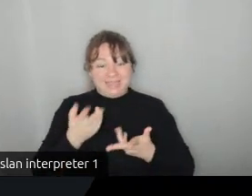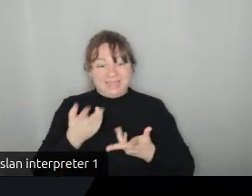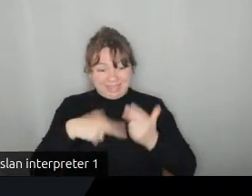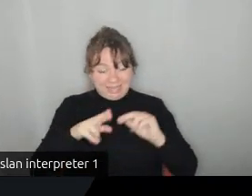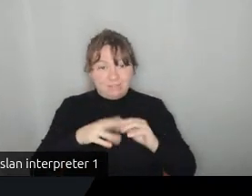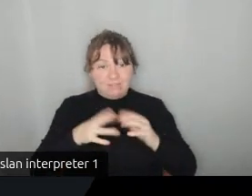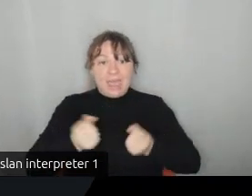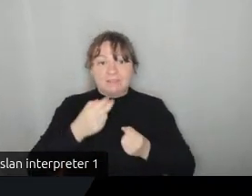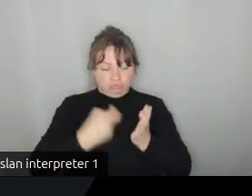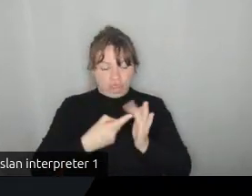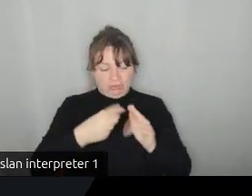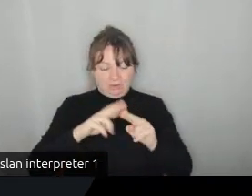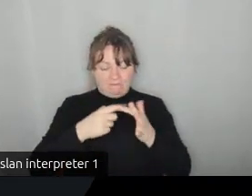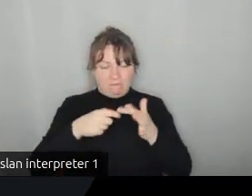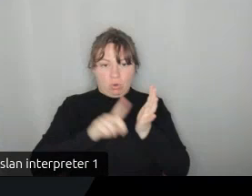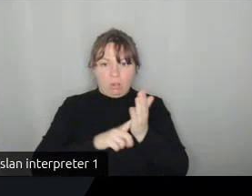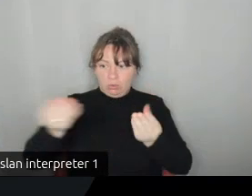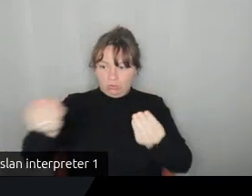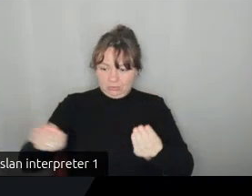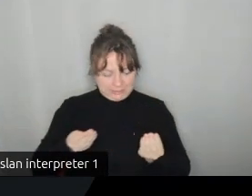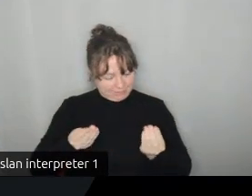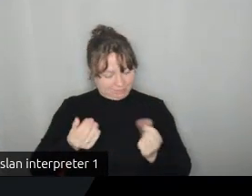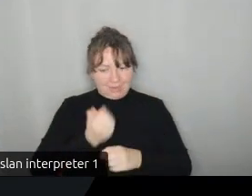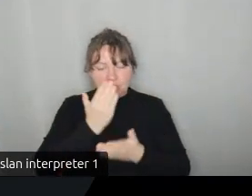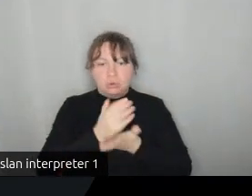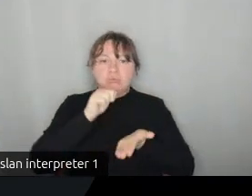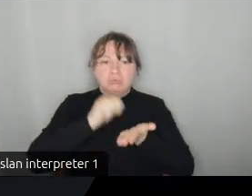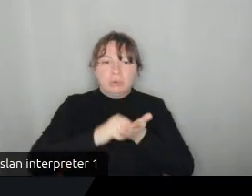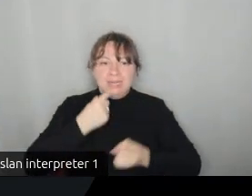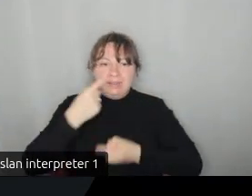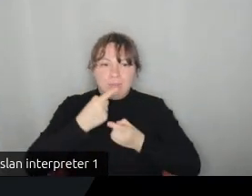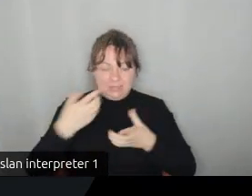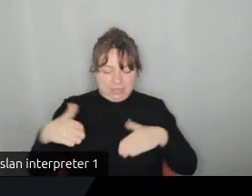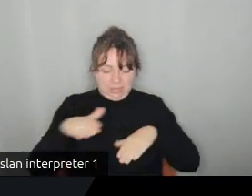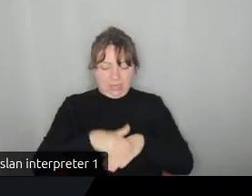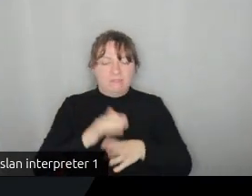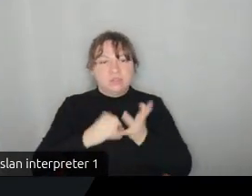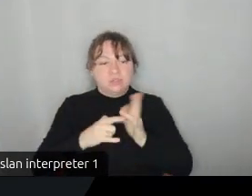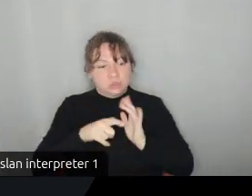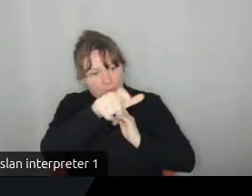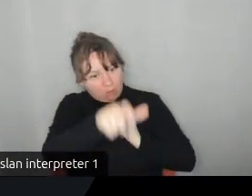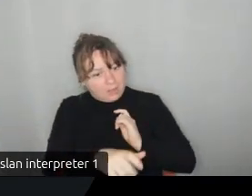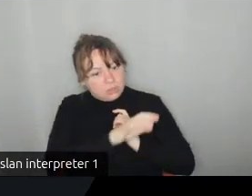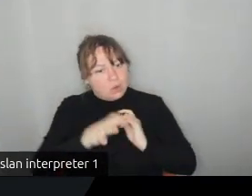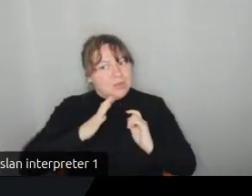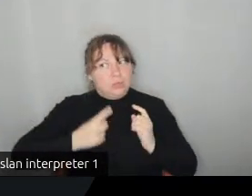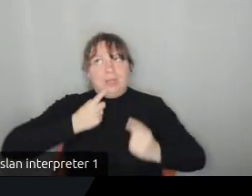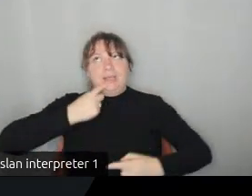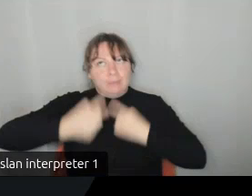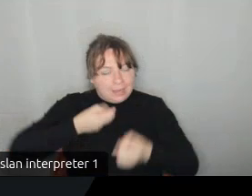sure that the right information is included. Um so clients can sometimes present to you